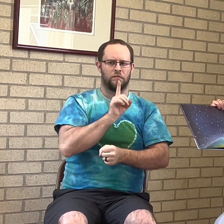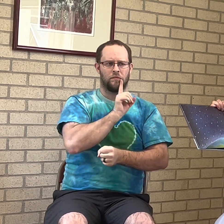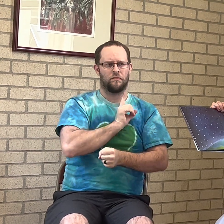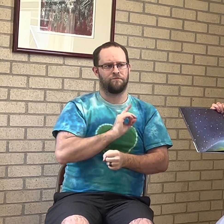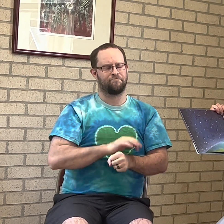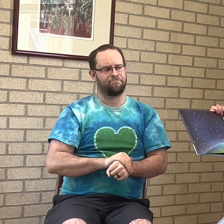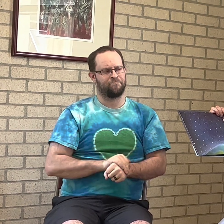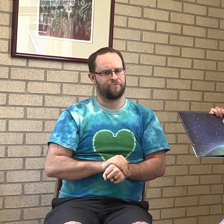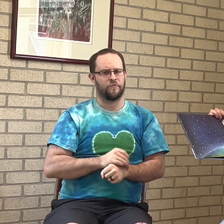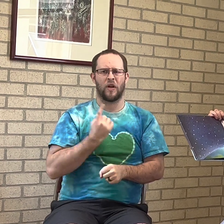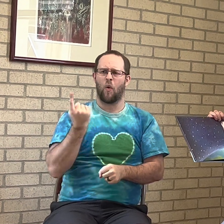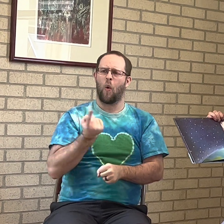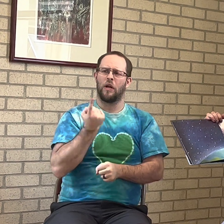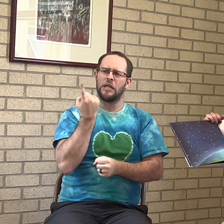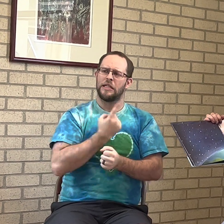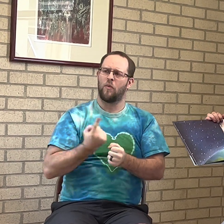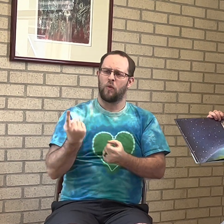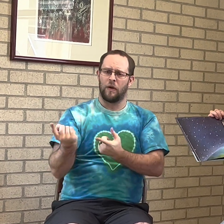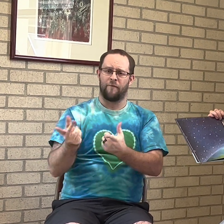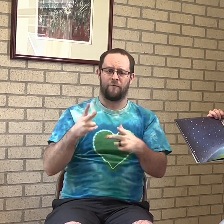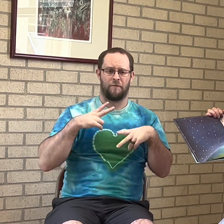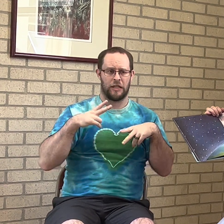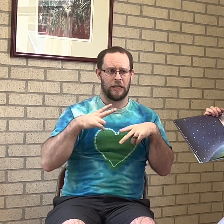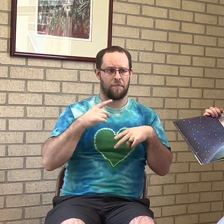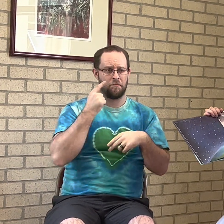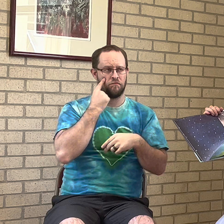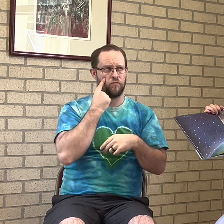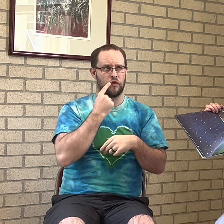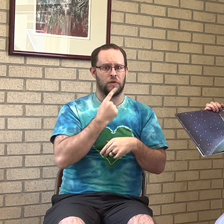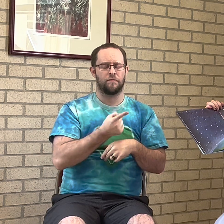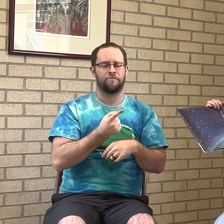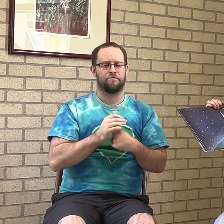if only someone would visit me she said.